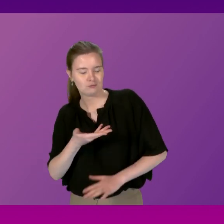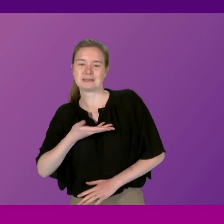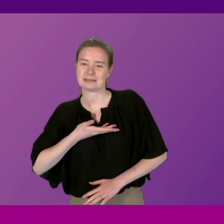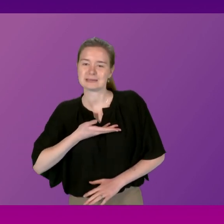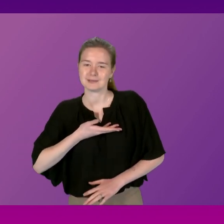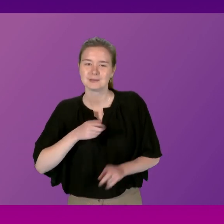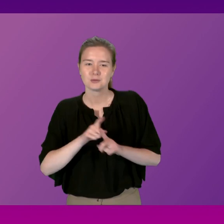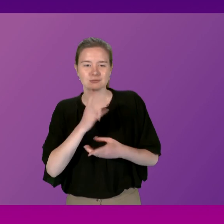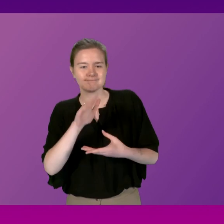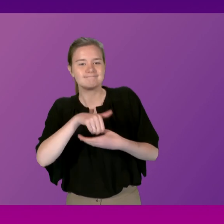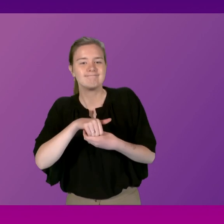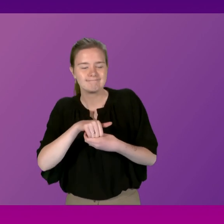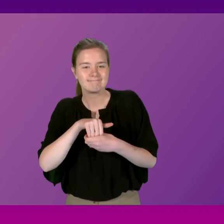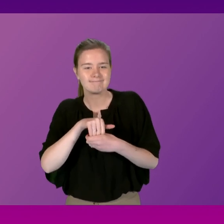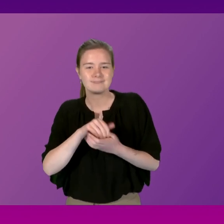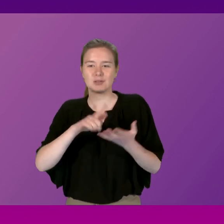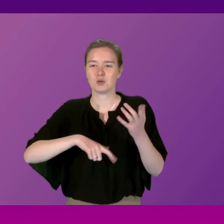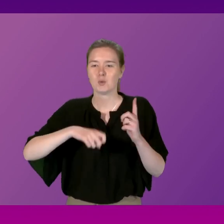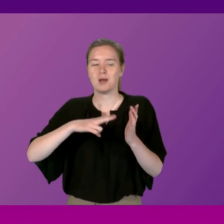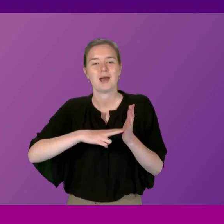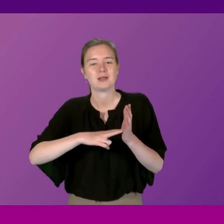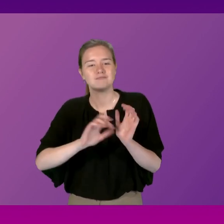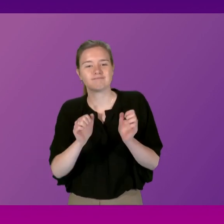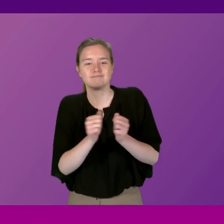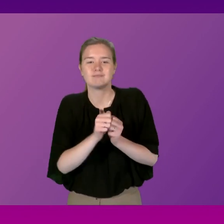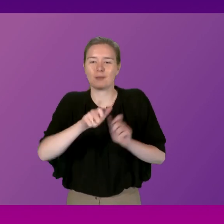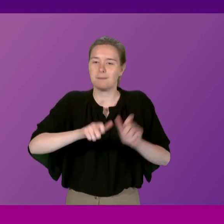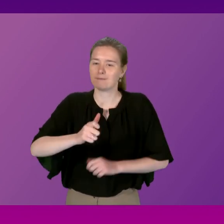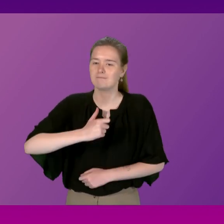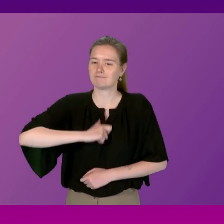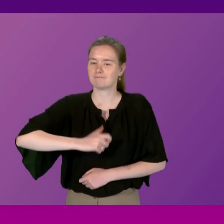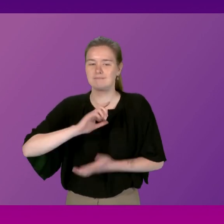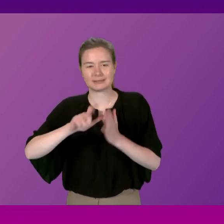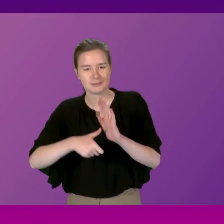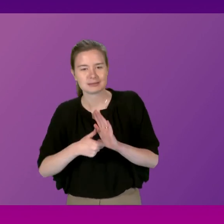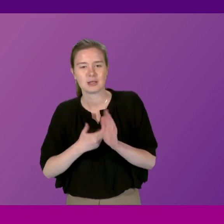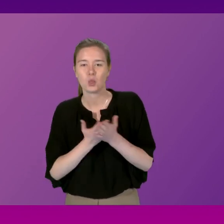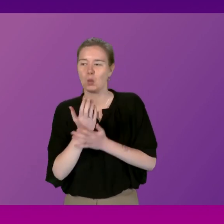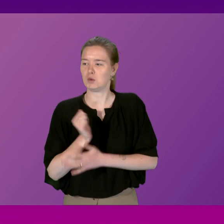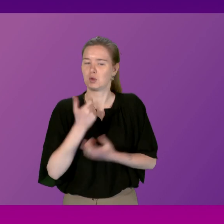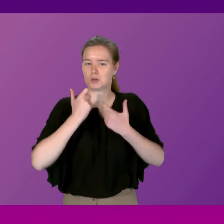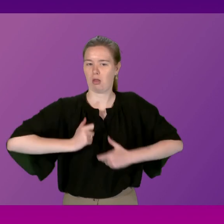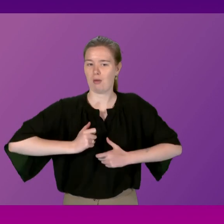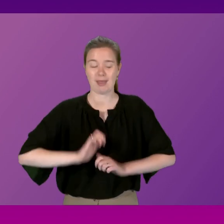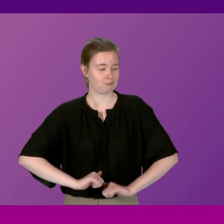incorporate the UN Convention on the Rights of Persons with Disabilities into Scots law, is a good thing.